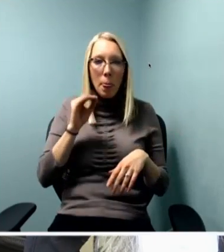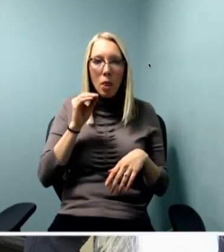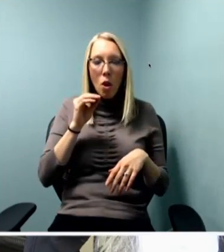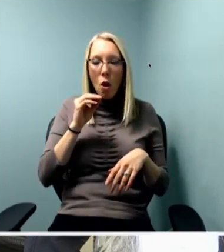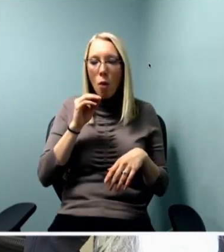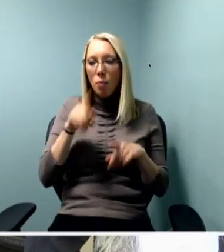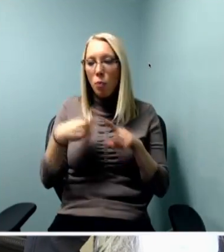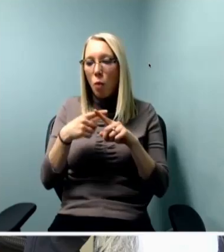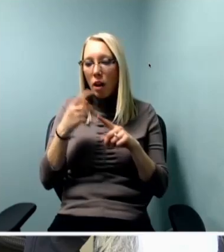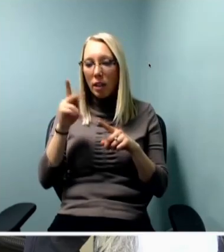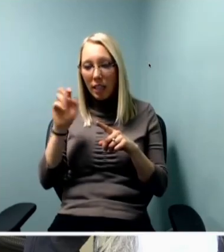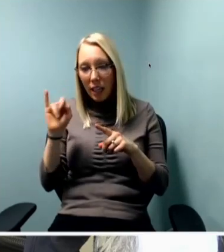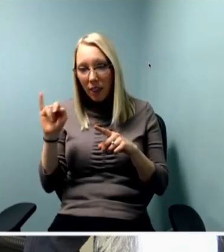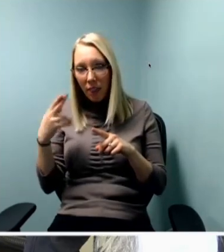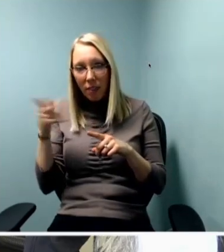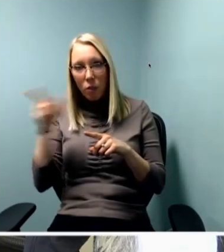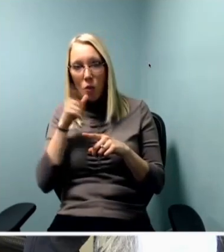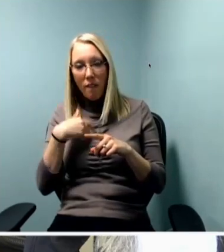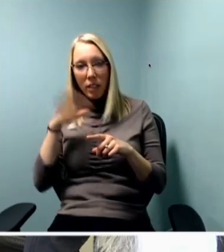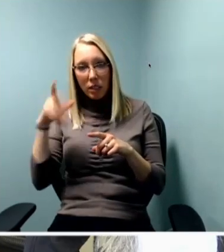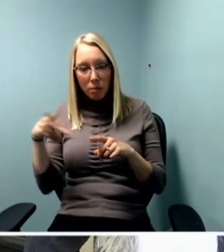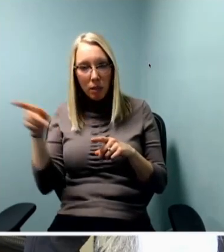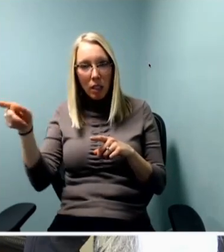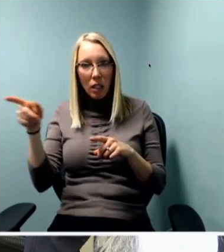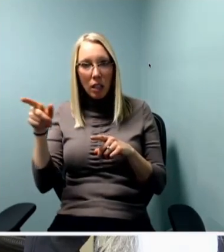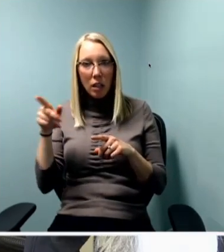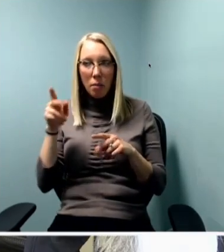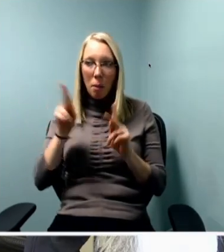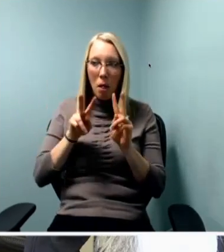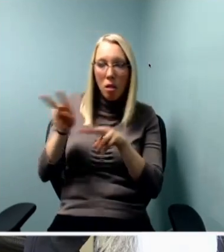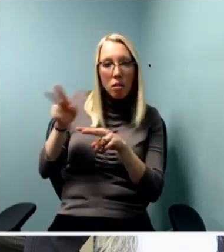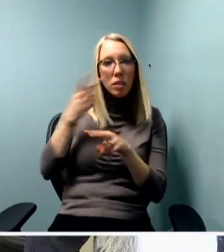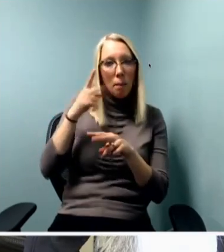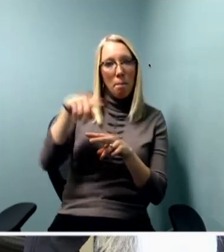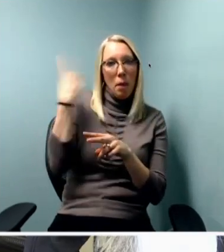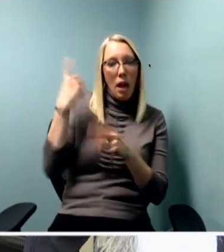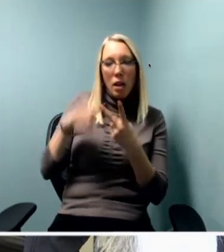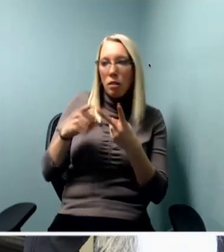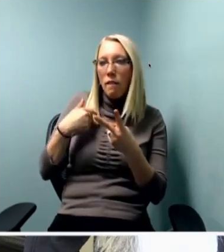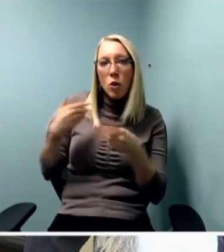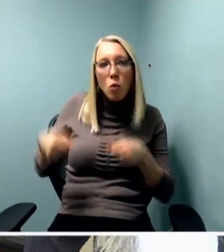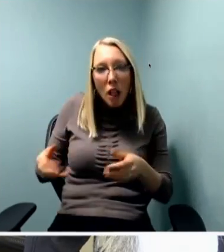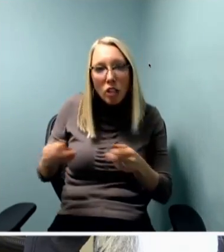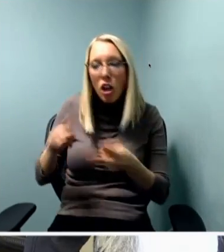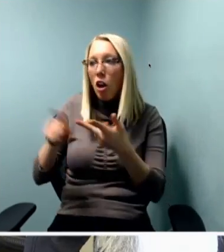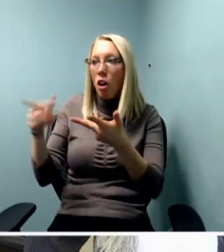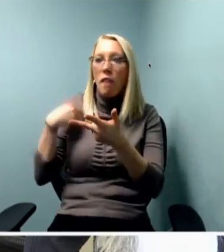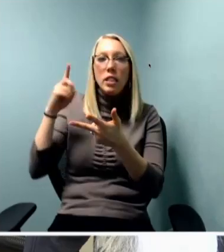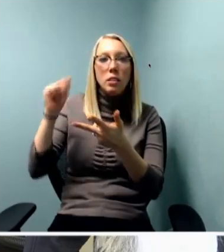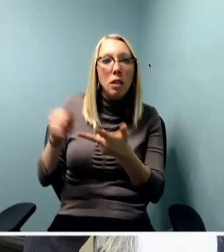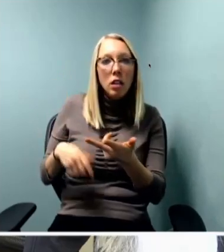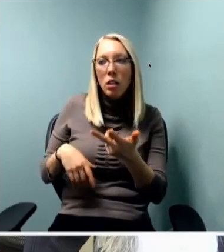for the masses is, "You're black. You're in a wheelchair. You got a disability. What gang was you in?